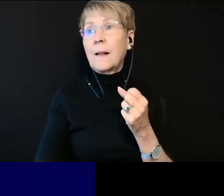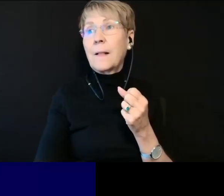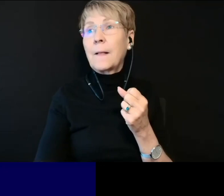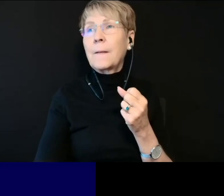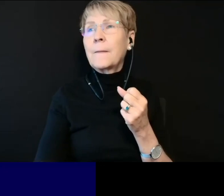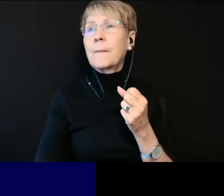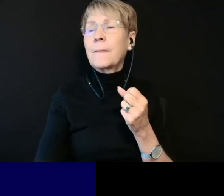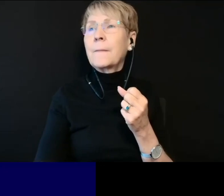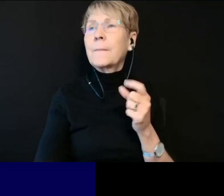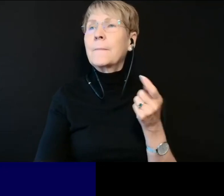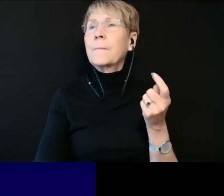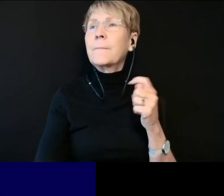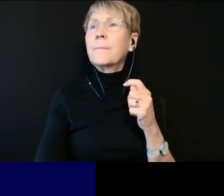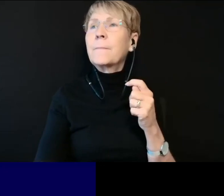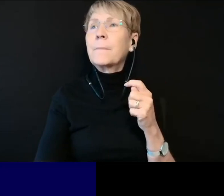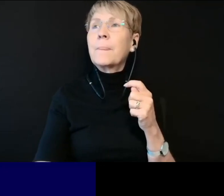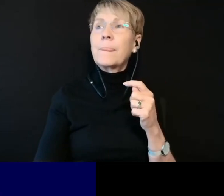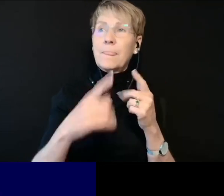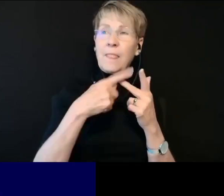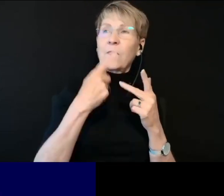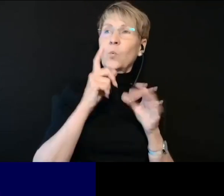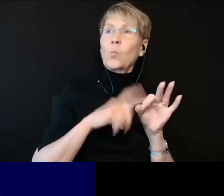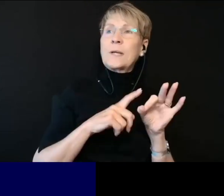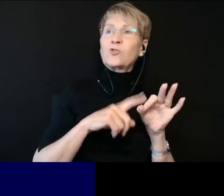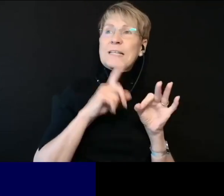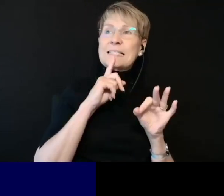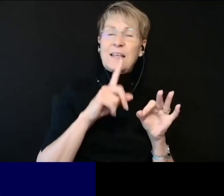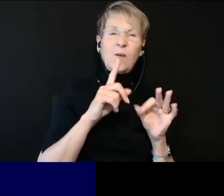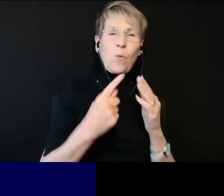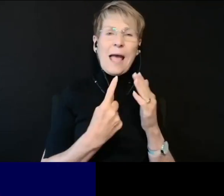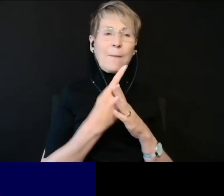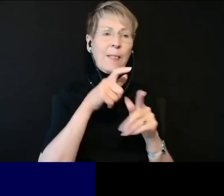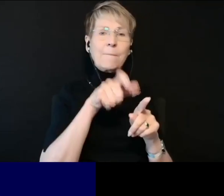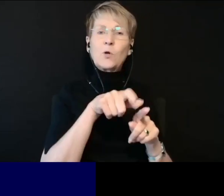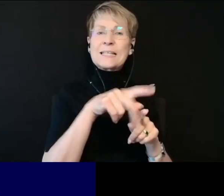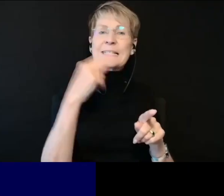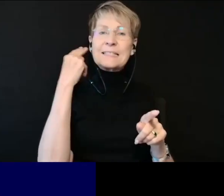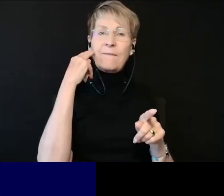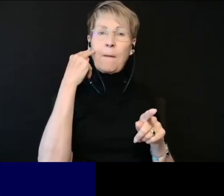about supporting people who are deafblind but also have physical disabilities such as cerebral palsy